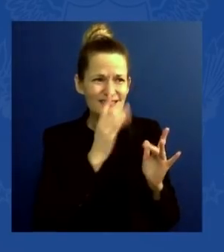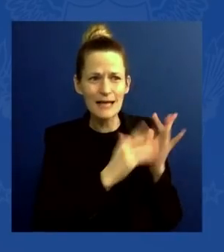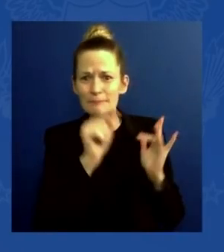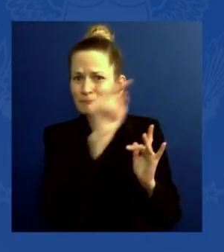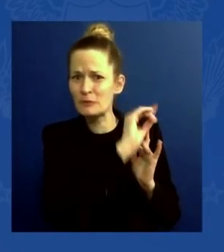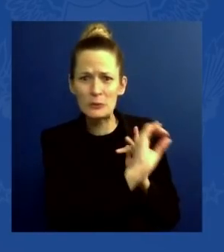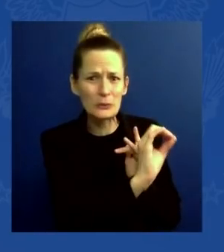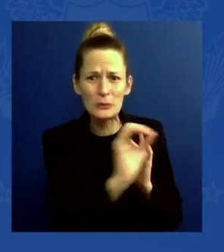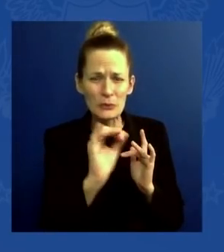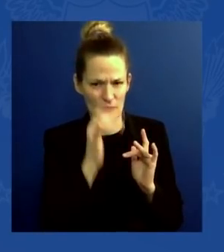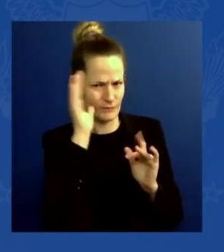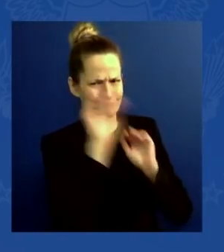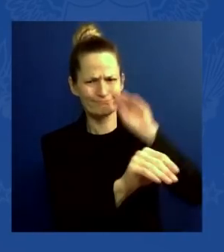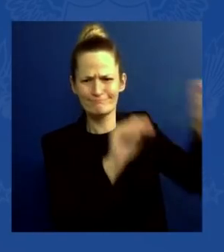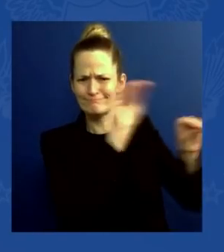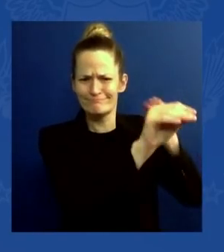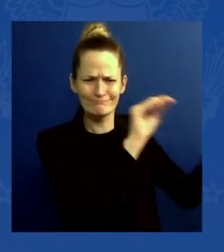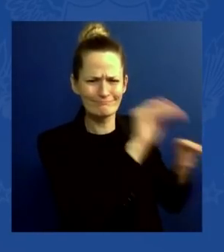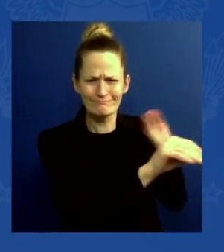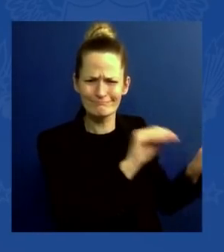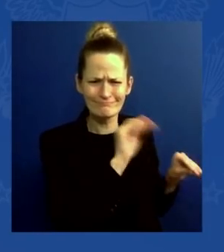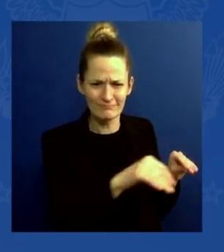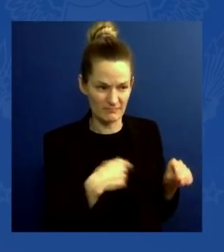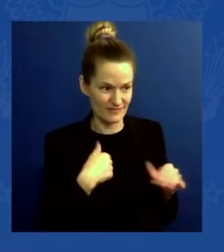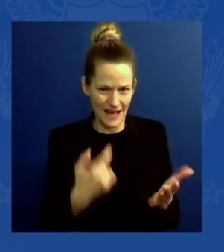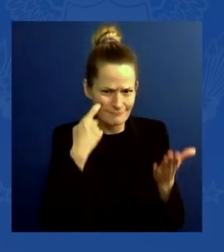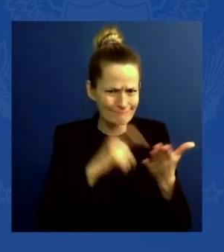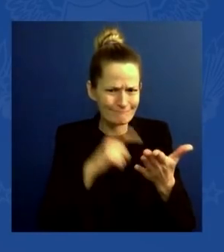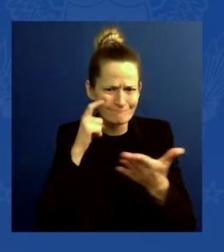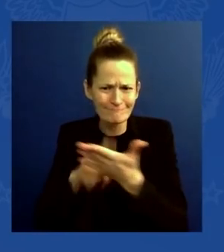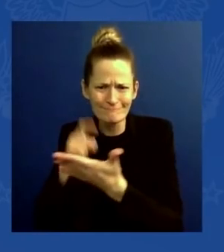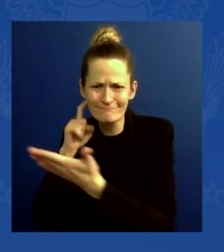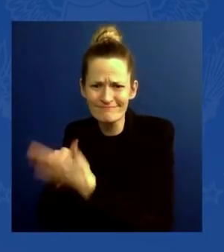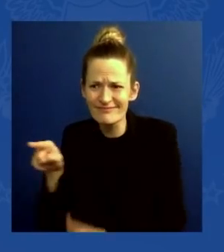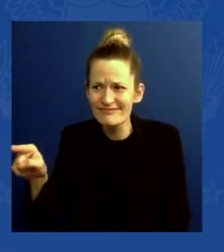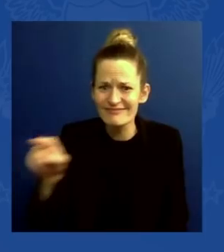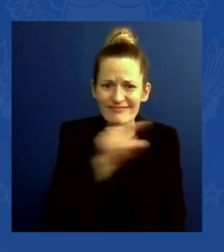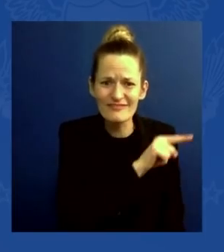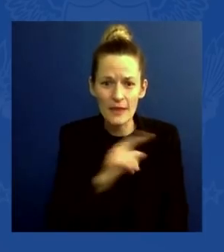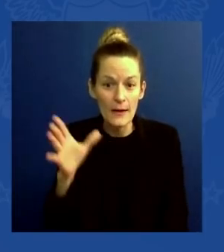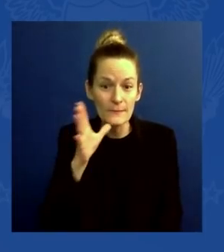so their child can do their homework because they have no Internet connection except to go off of what's going on at -- with --